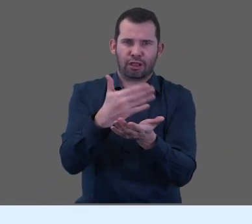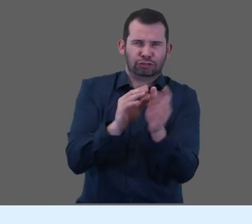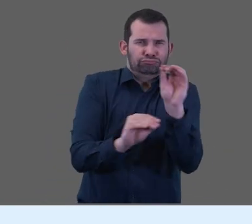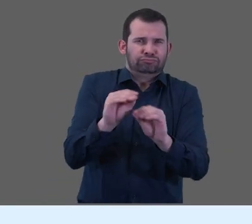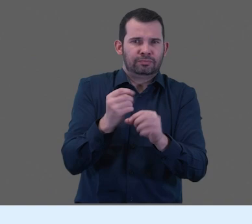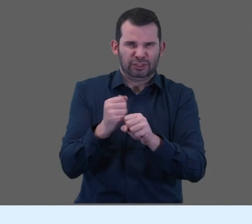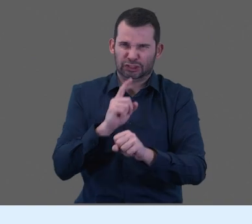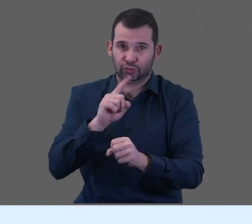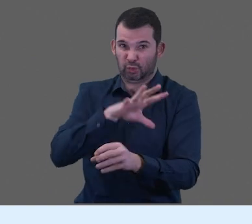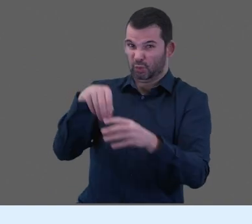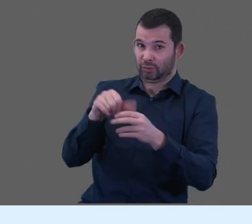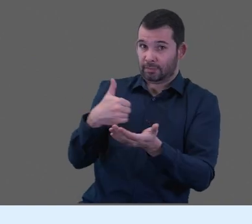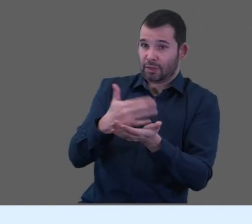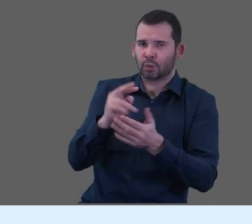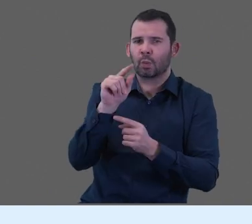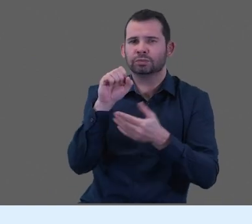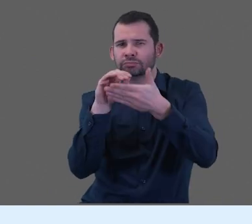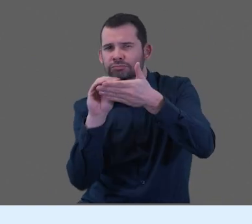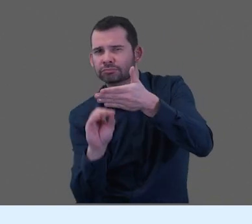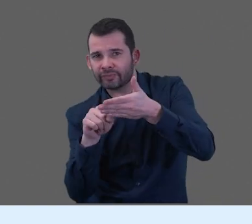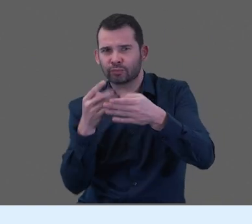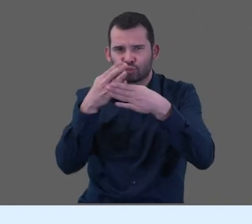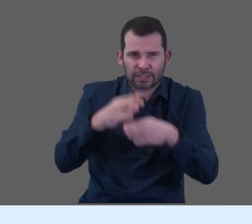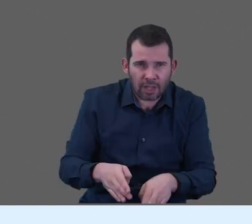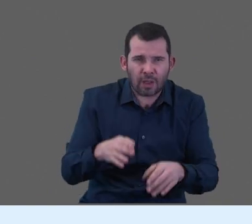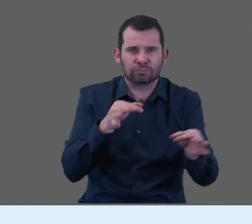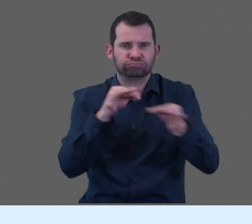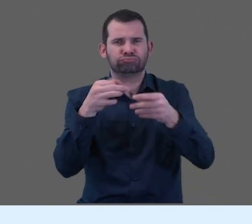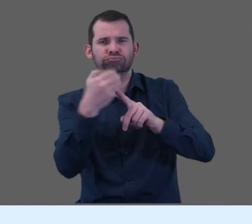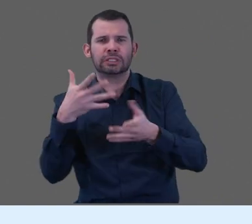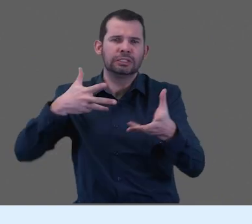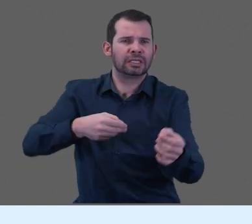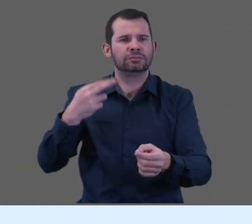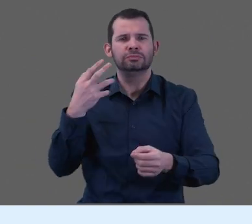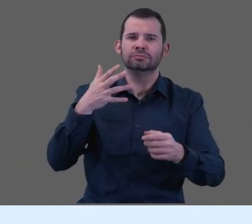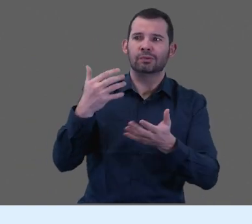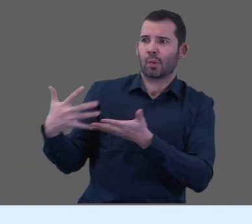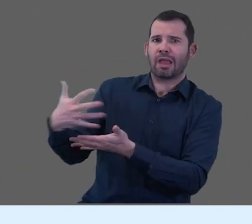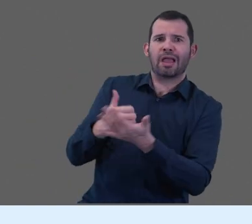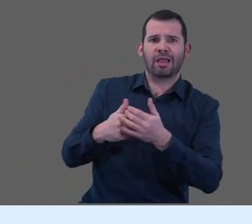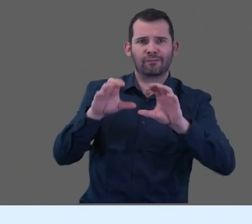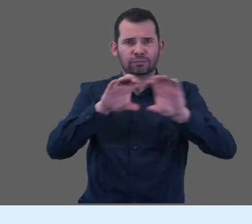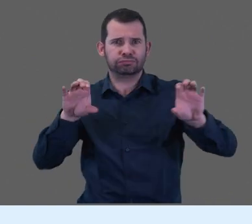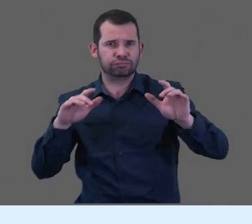Make sure to include budget notes to break down or explain expenses and revenues.